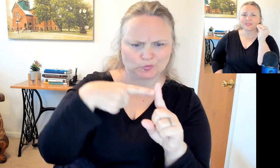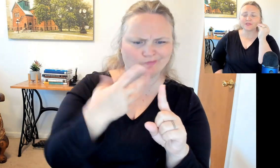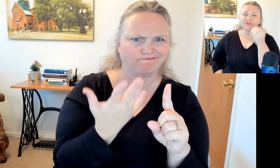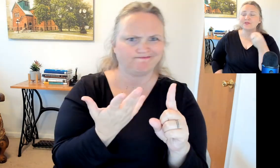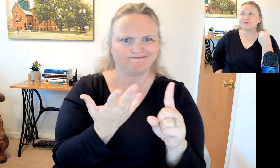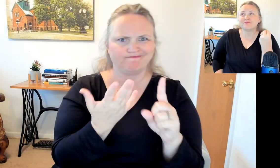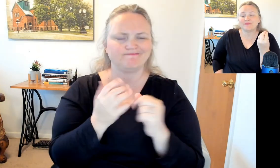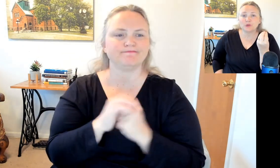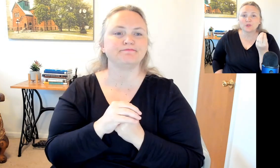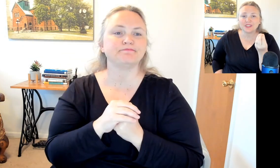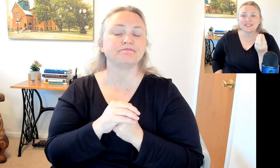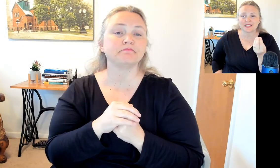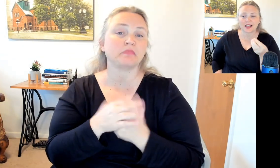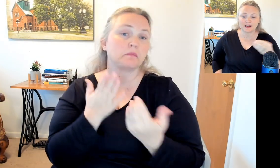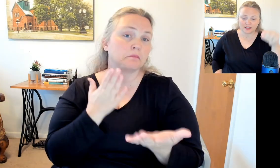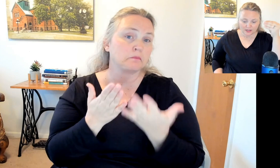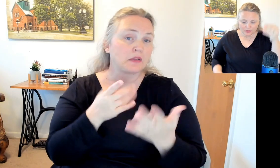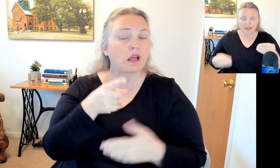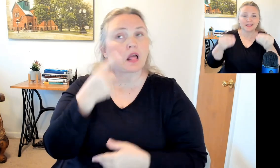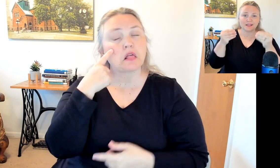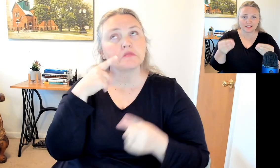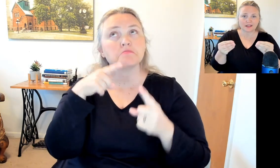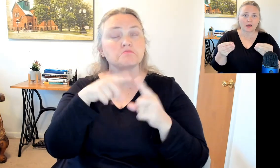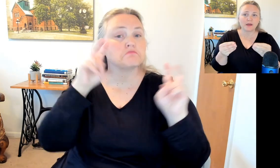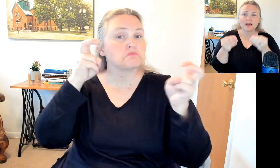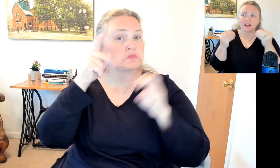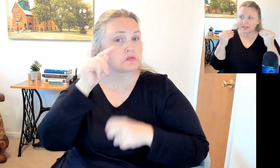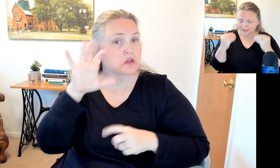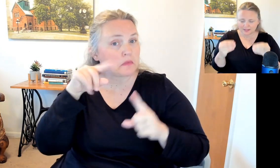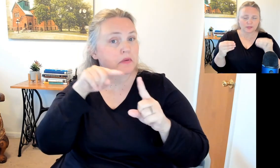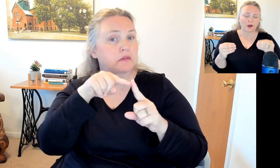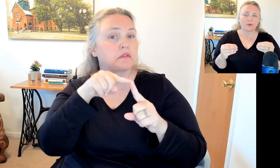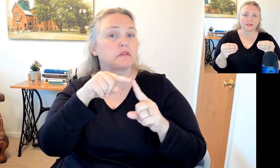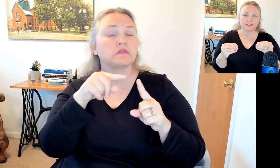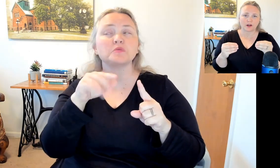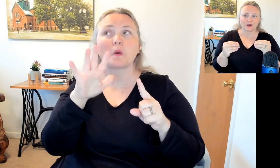So the, you could decide, okay, this is a topic. This is where I want to start.